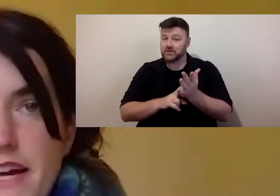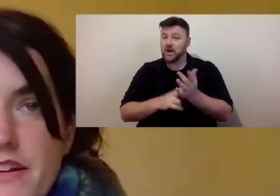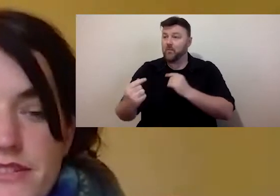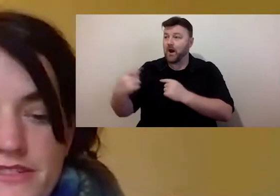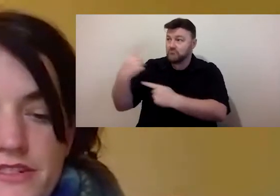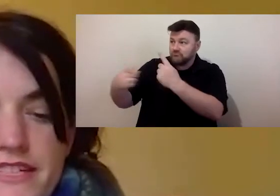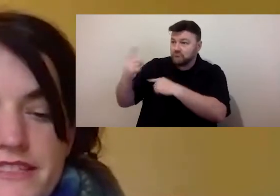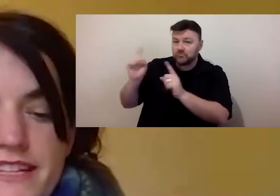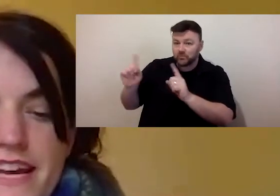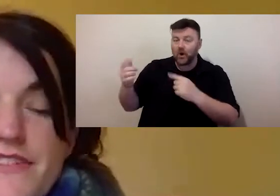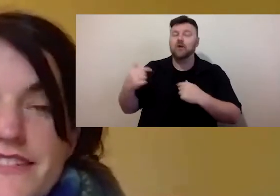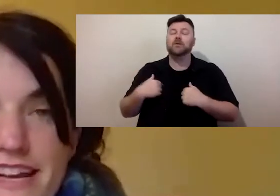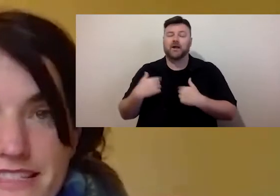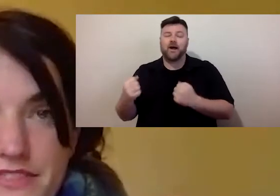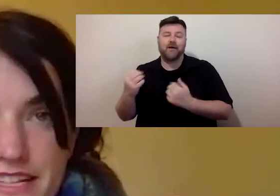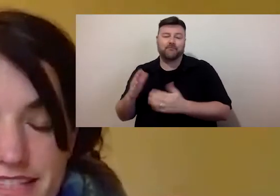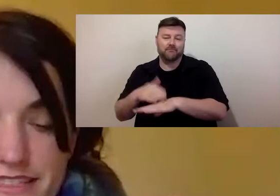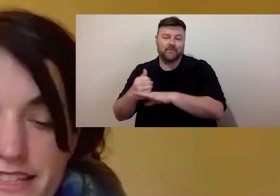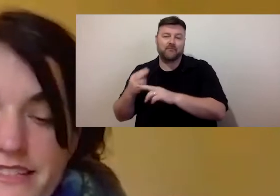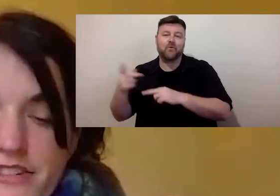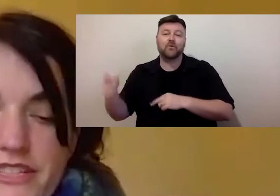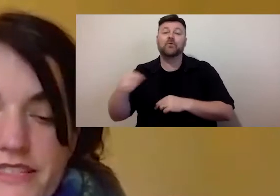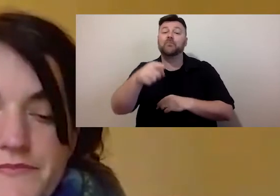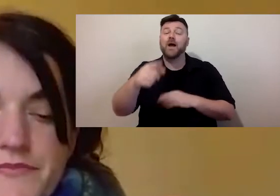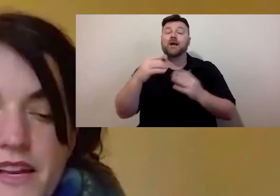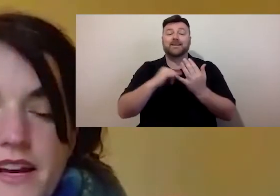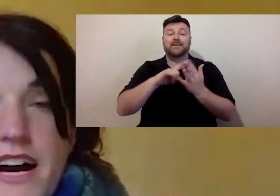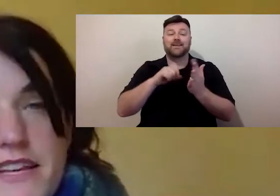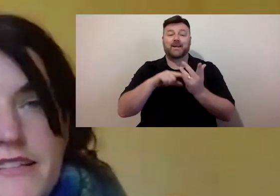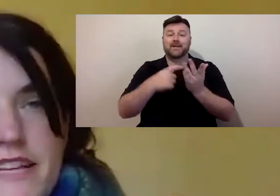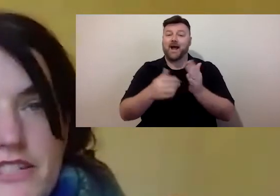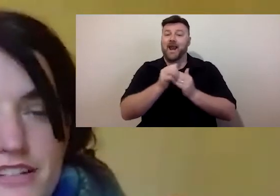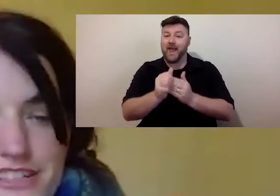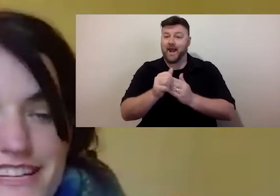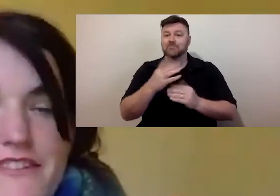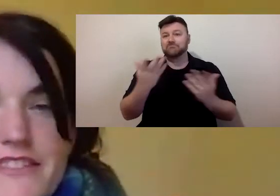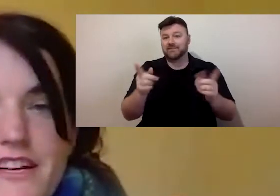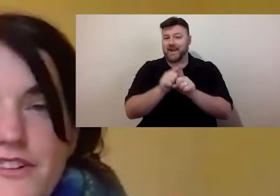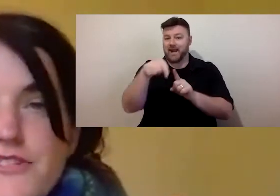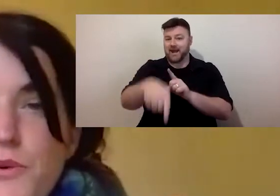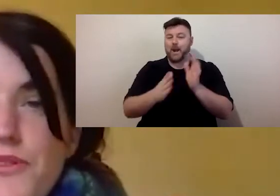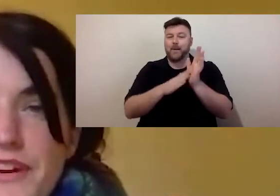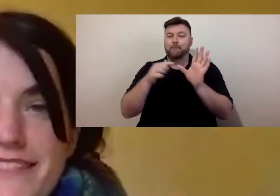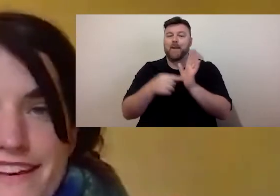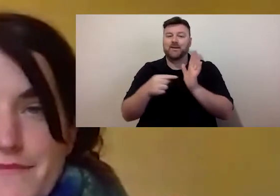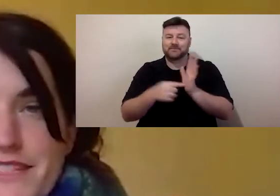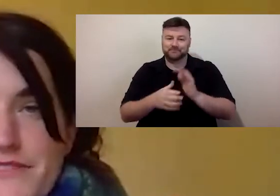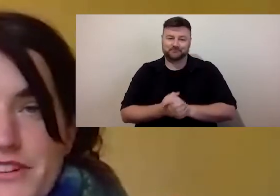Cornell join us today for the second of these sector-led sessions. I think this session actually covers across all three things of the